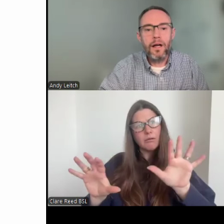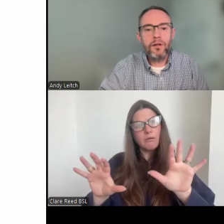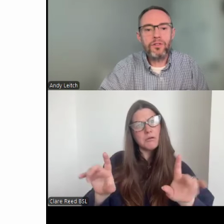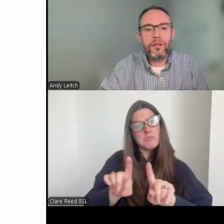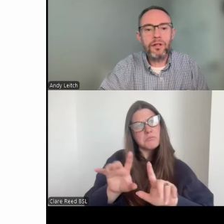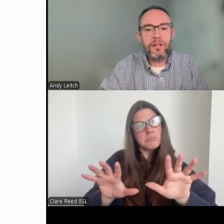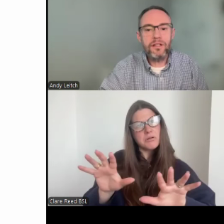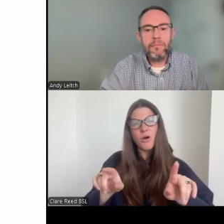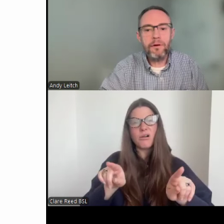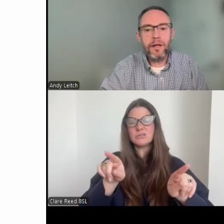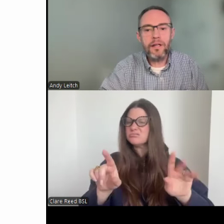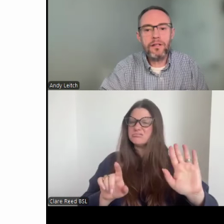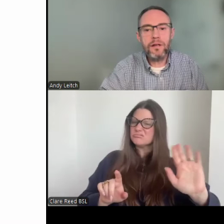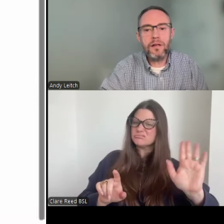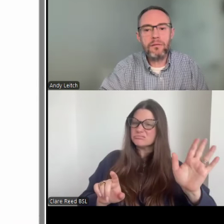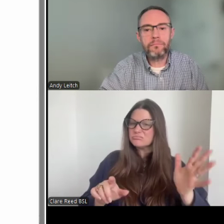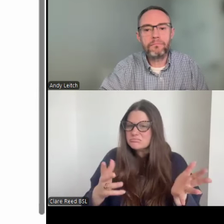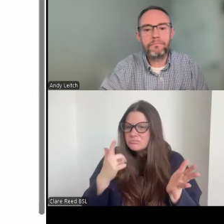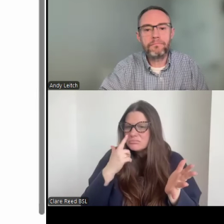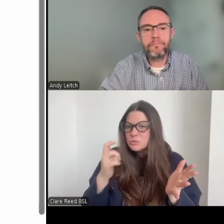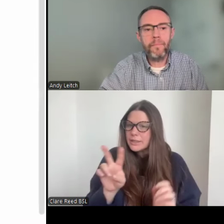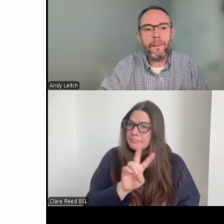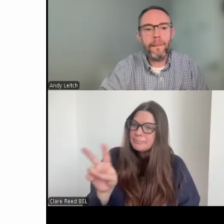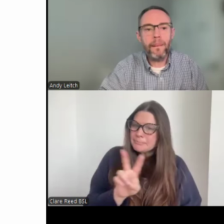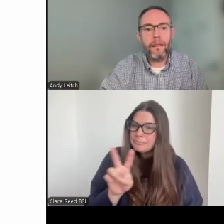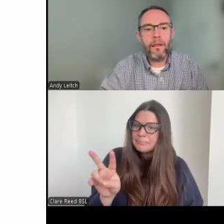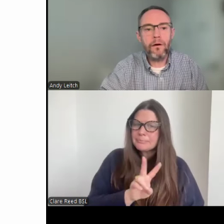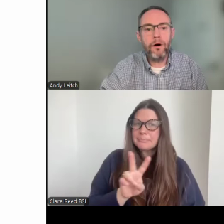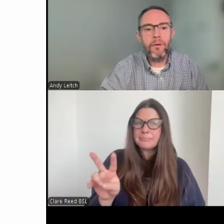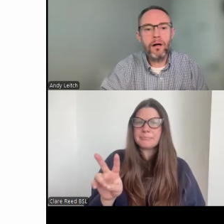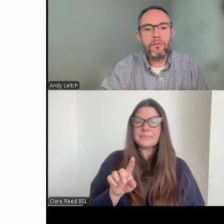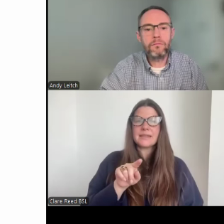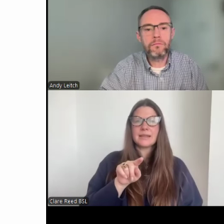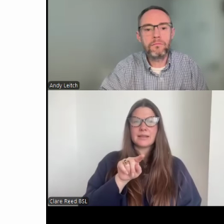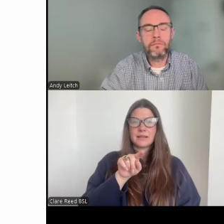I can also look at this template on mobile.